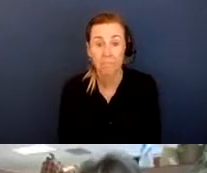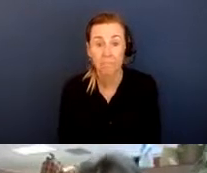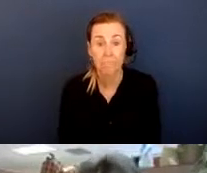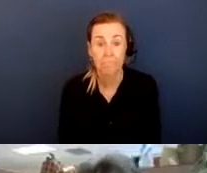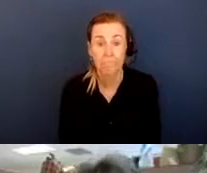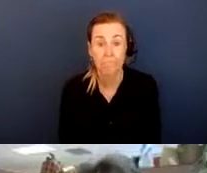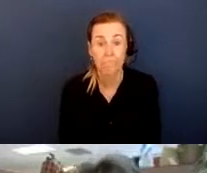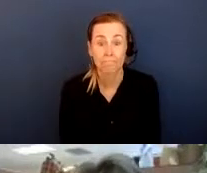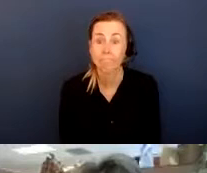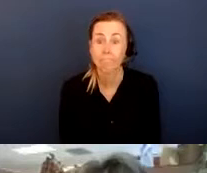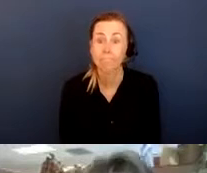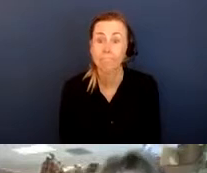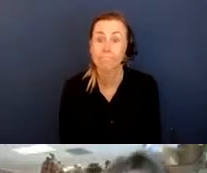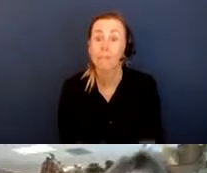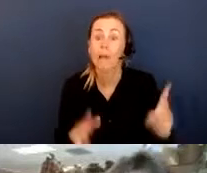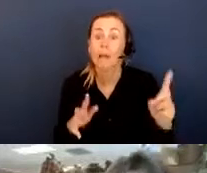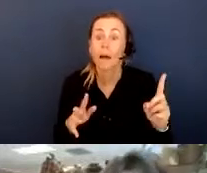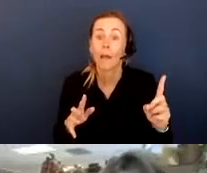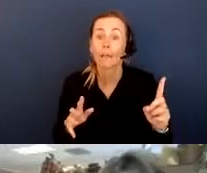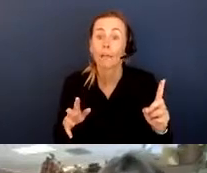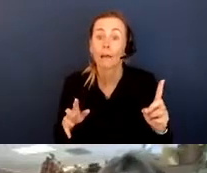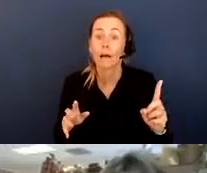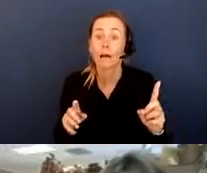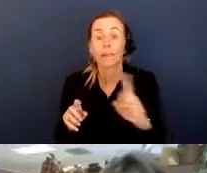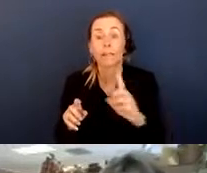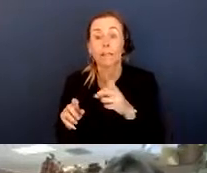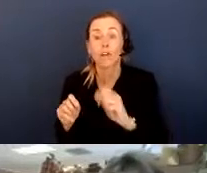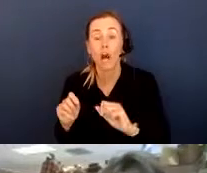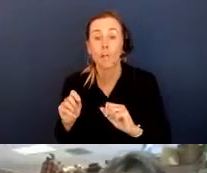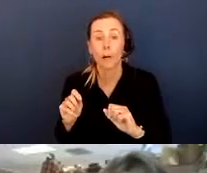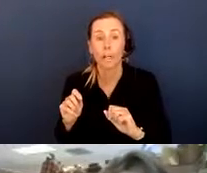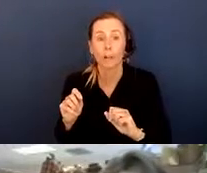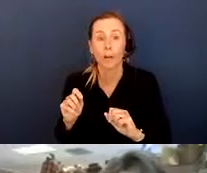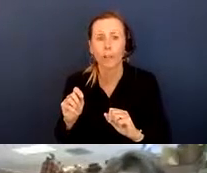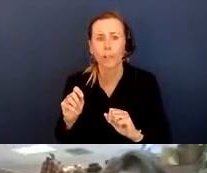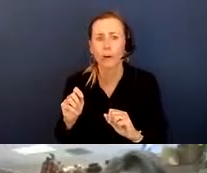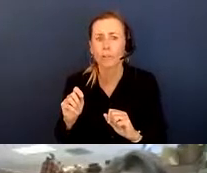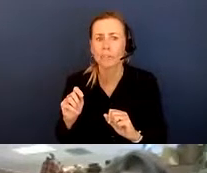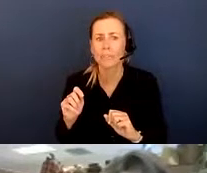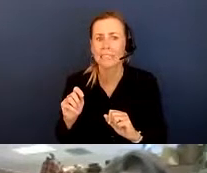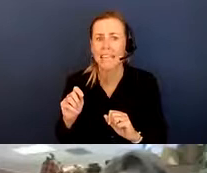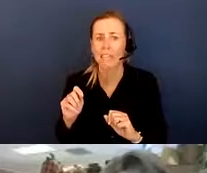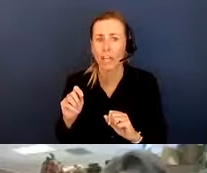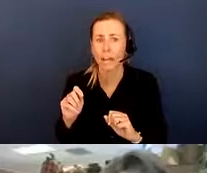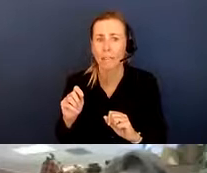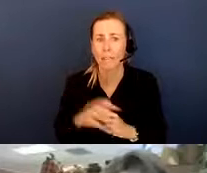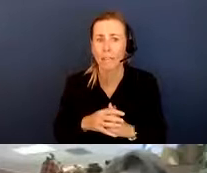Tom: And can you also explain the acronym for DHS? (interpreter restating question)